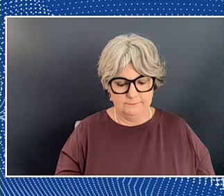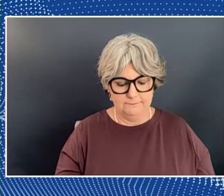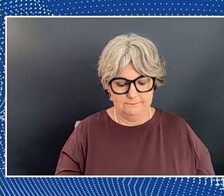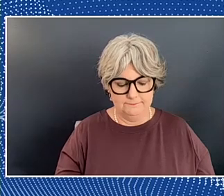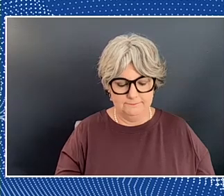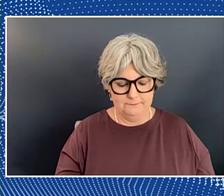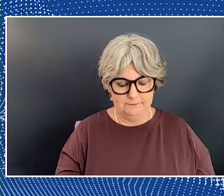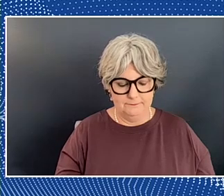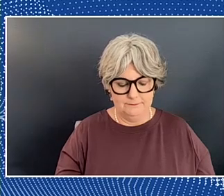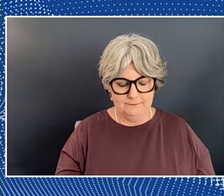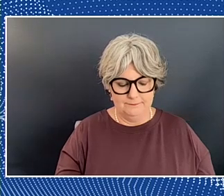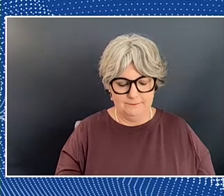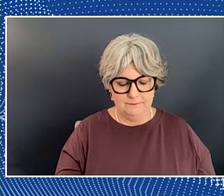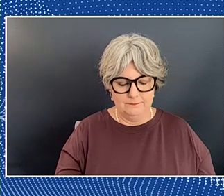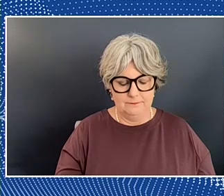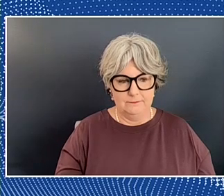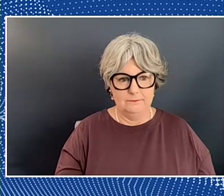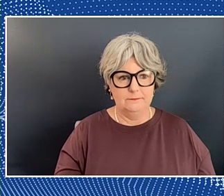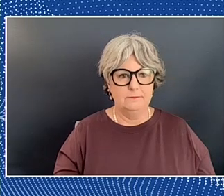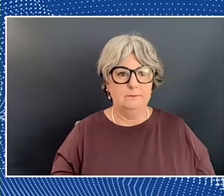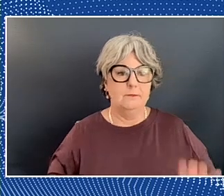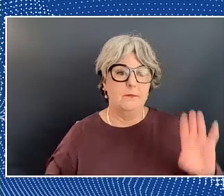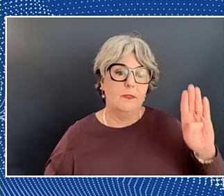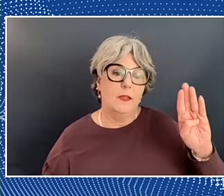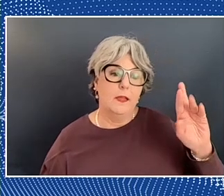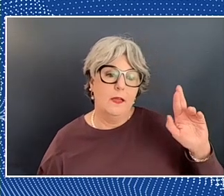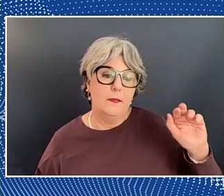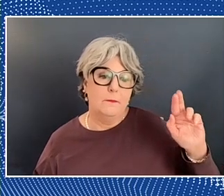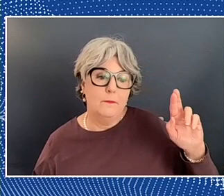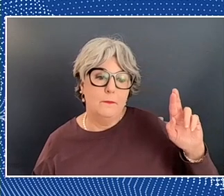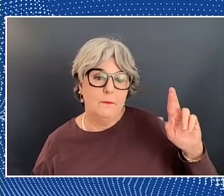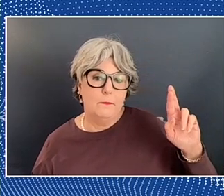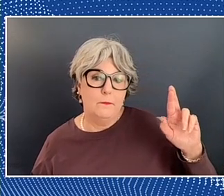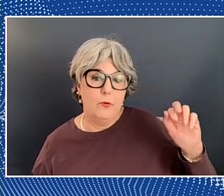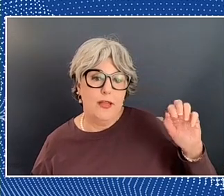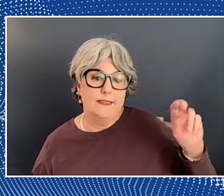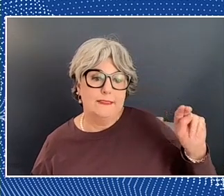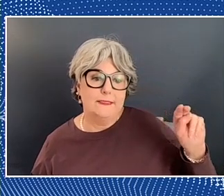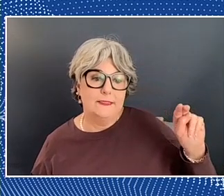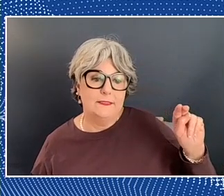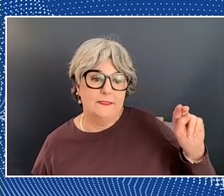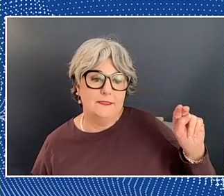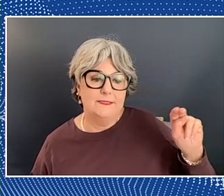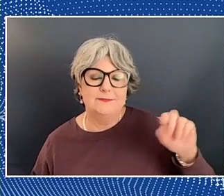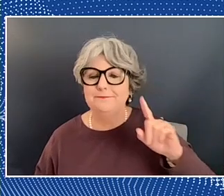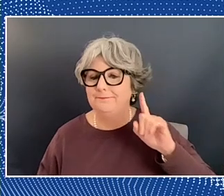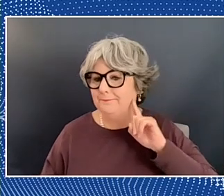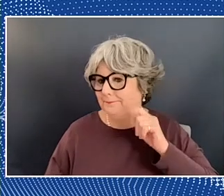Alright. Braxton, can you hear us? Can you hear me? There you are. Yes, I can hear you. Okay, Braxton.